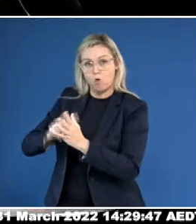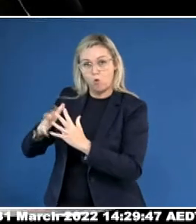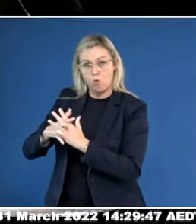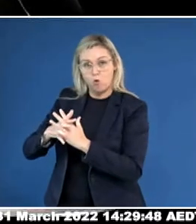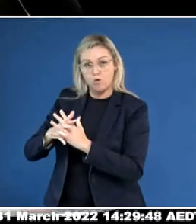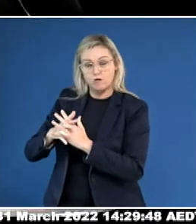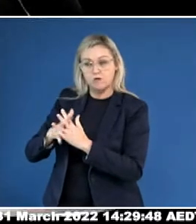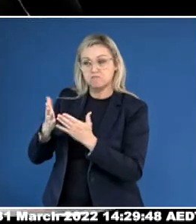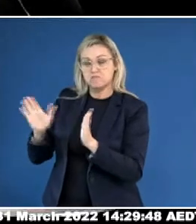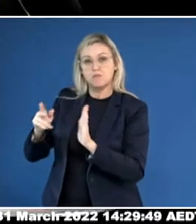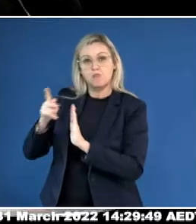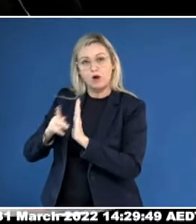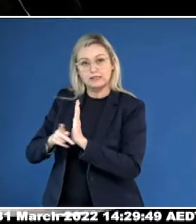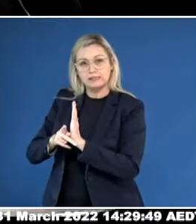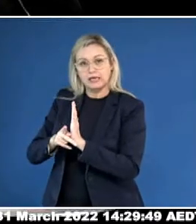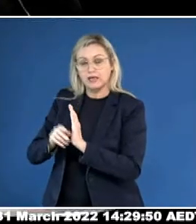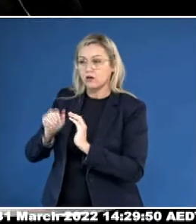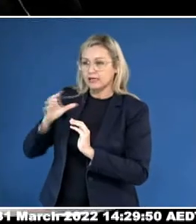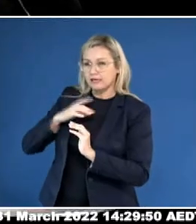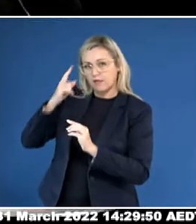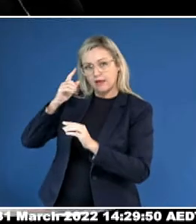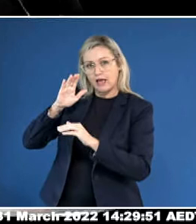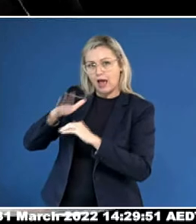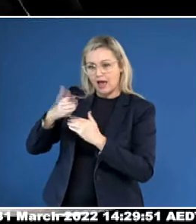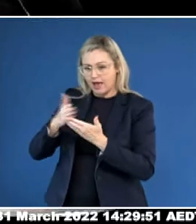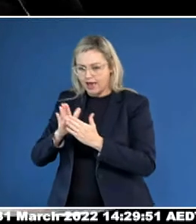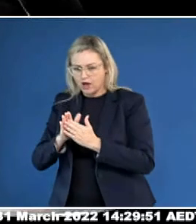compartmentalise different forms of discrimination like sexism and ableism,